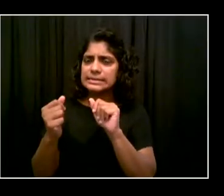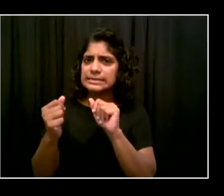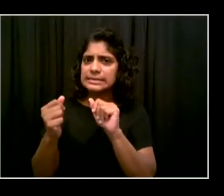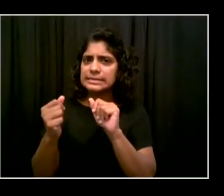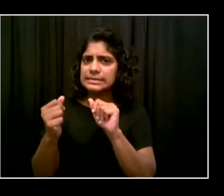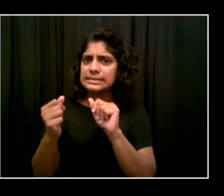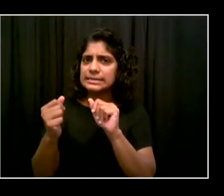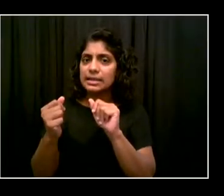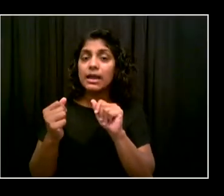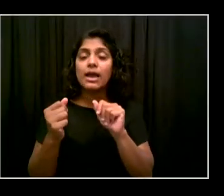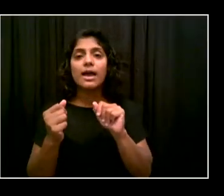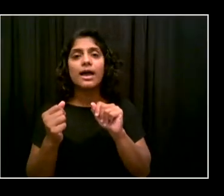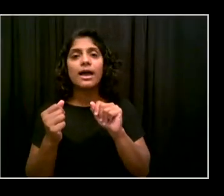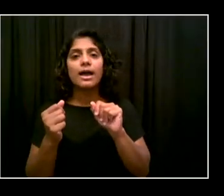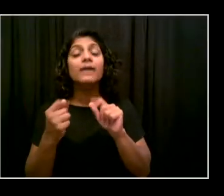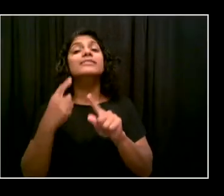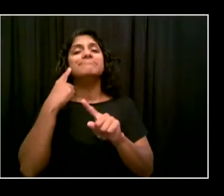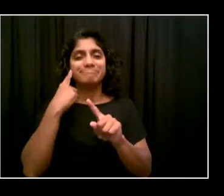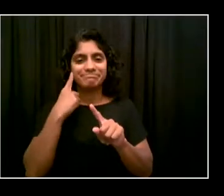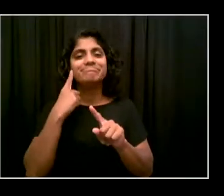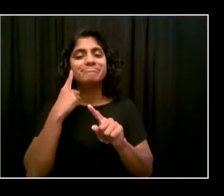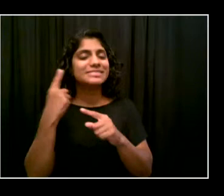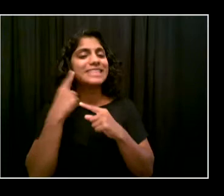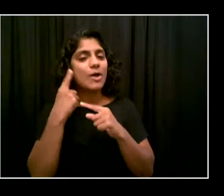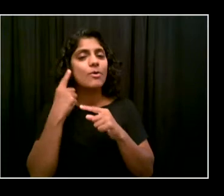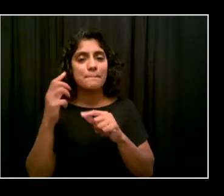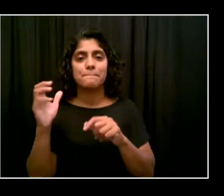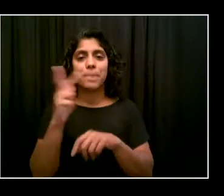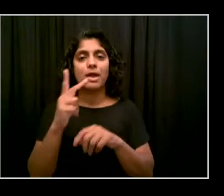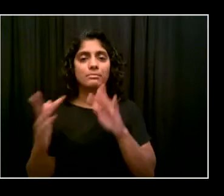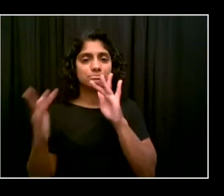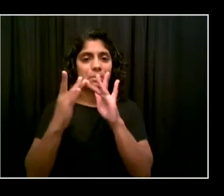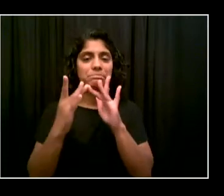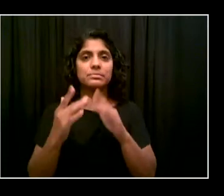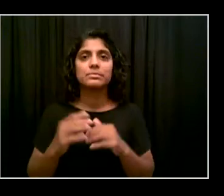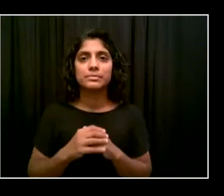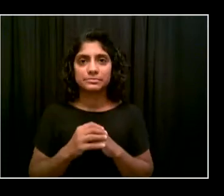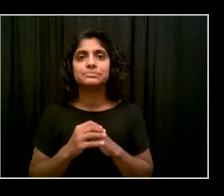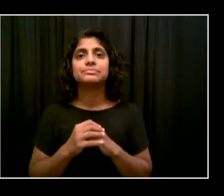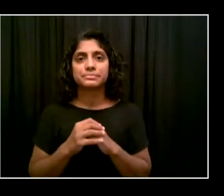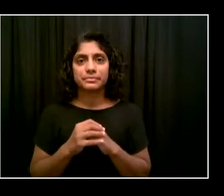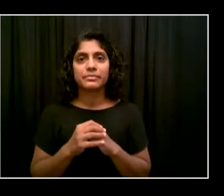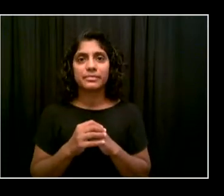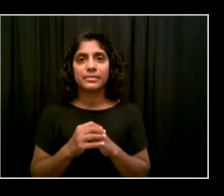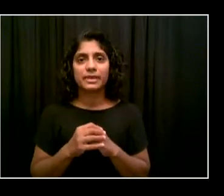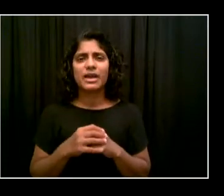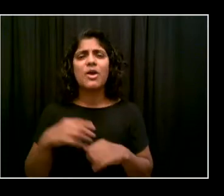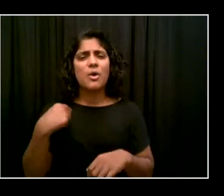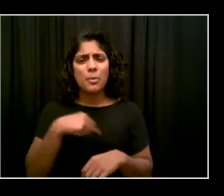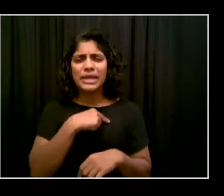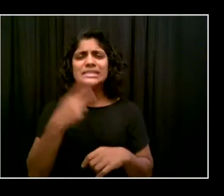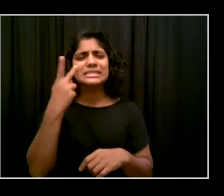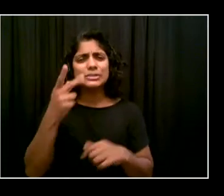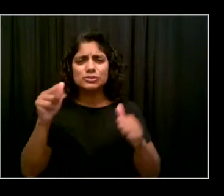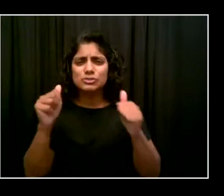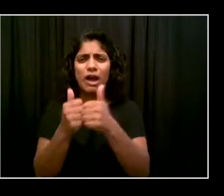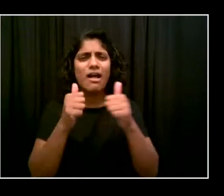I FEEL WHEN IT COMES TO THIS PROJECT WE ARE ONCE AGAIN